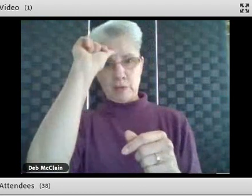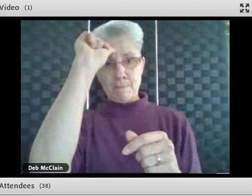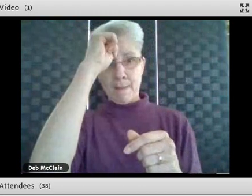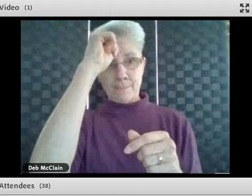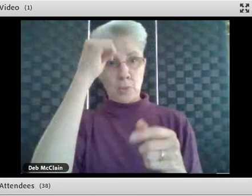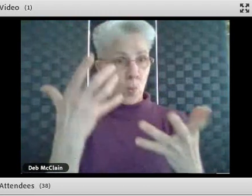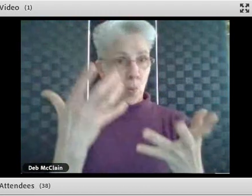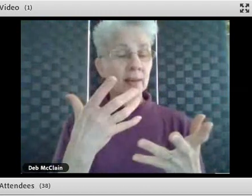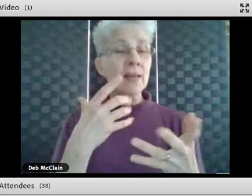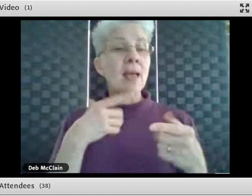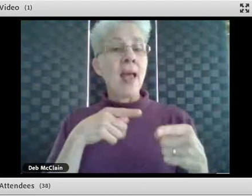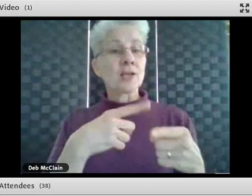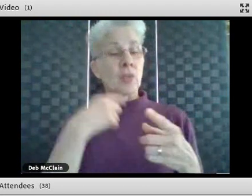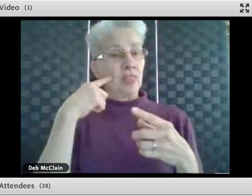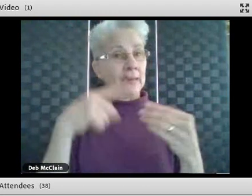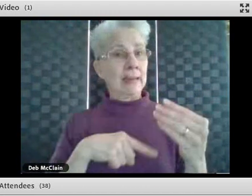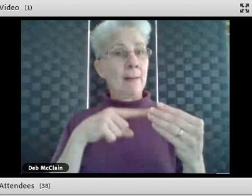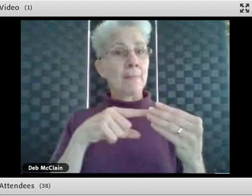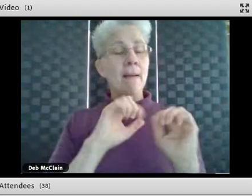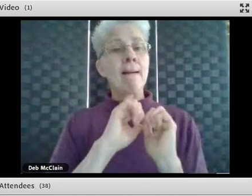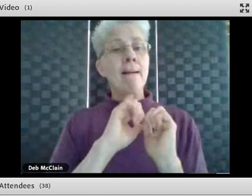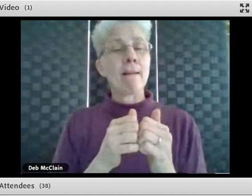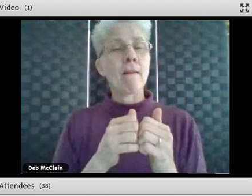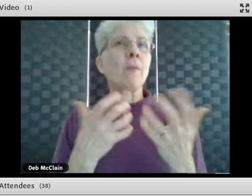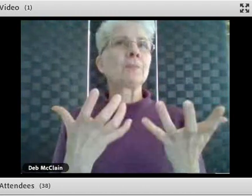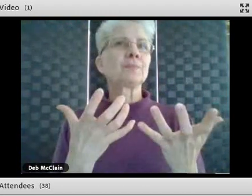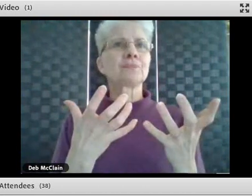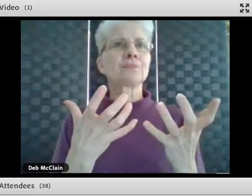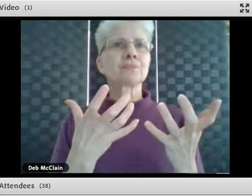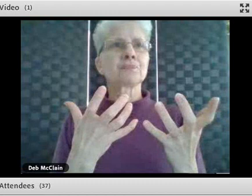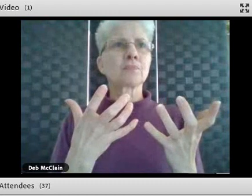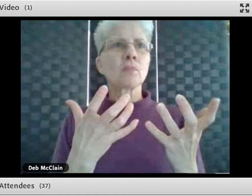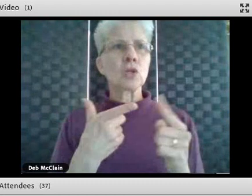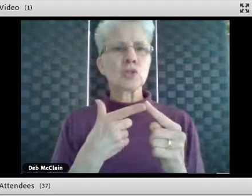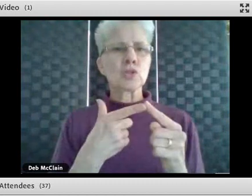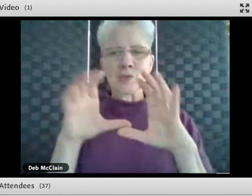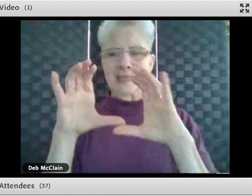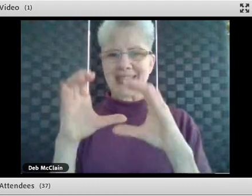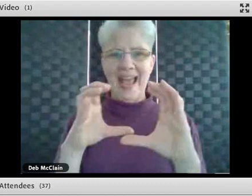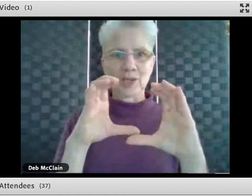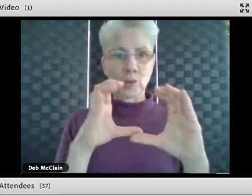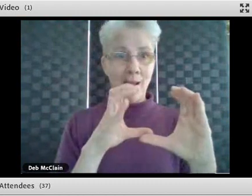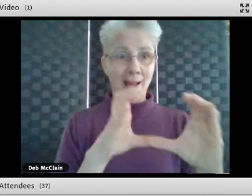as we are thinking about how to categorize a resource